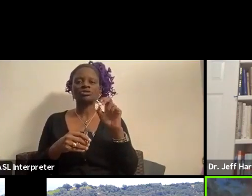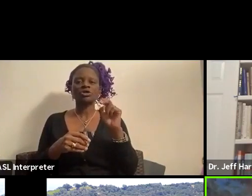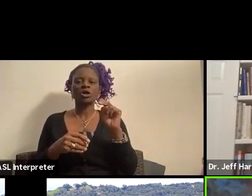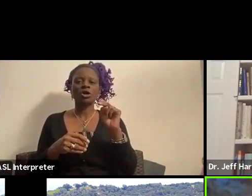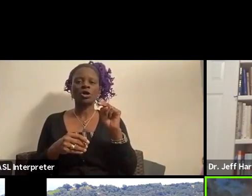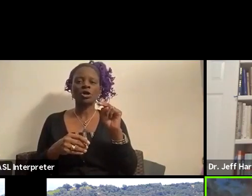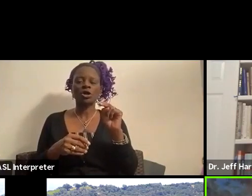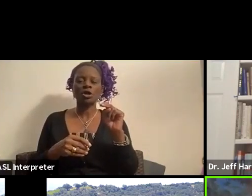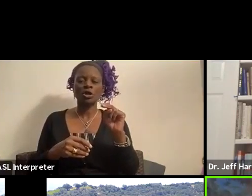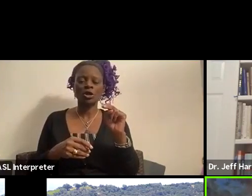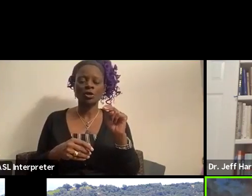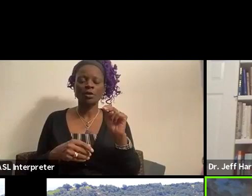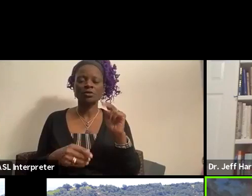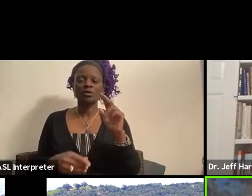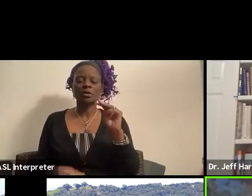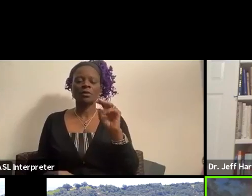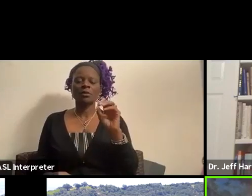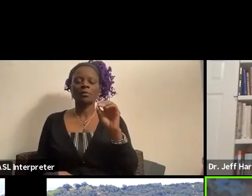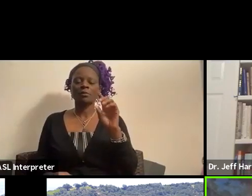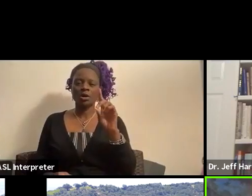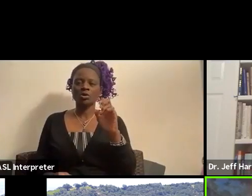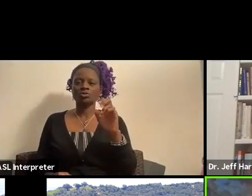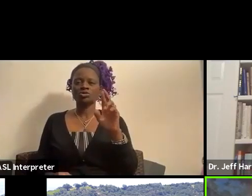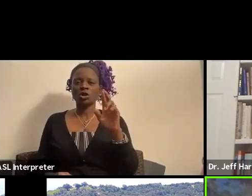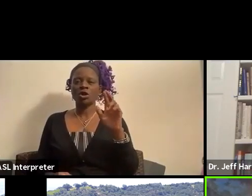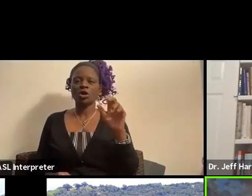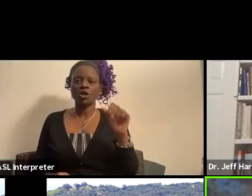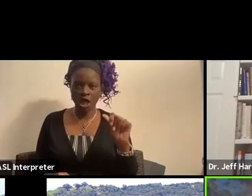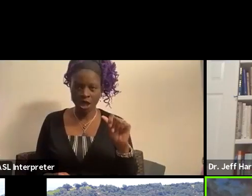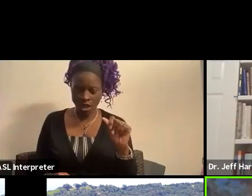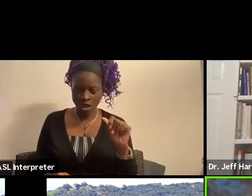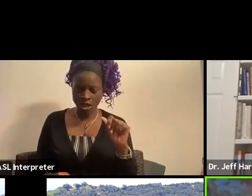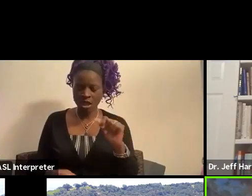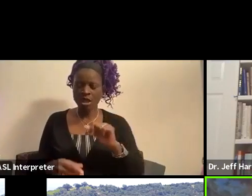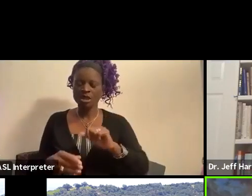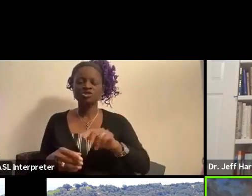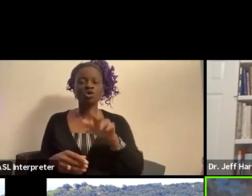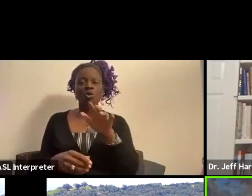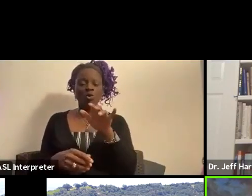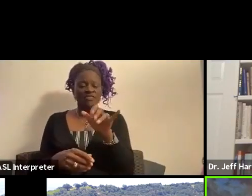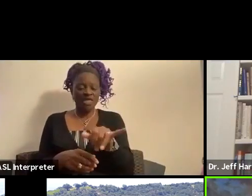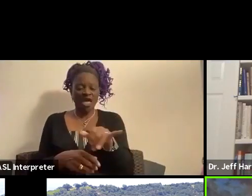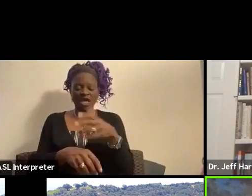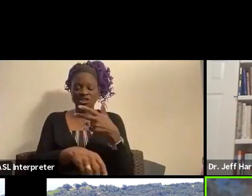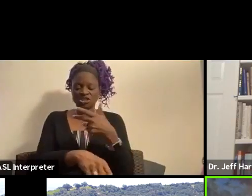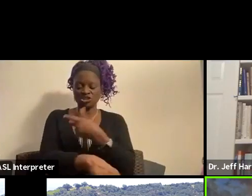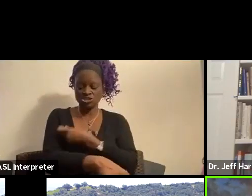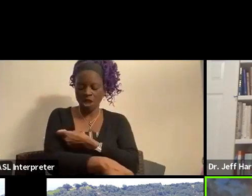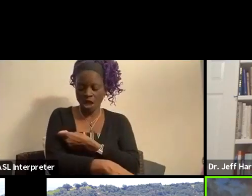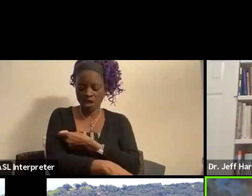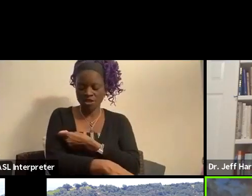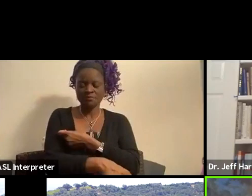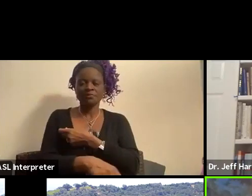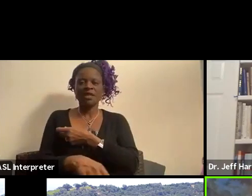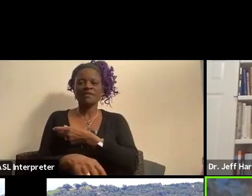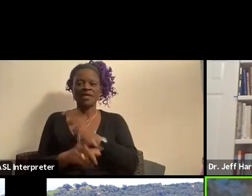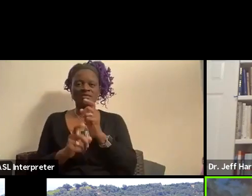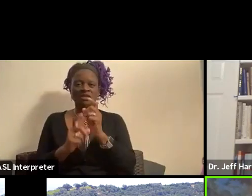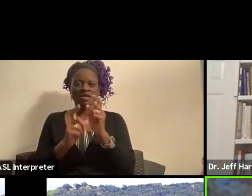It is the current vaccine that's been given to people. Even if it is, Madrona is not that locked.